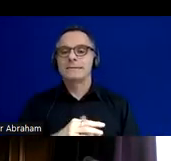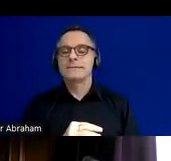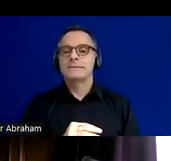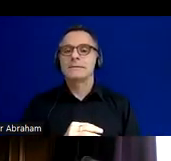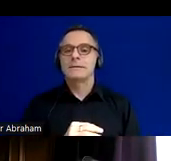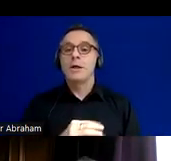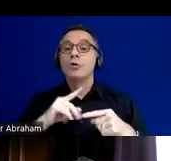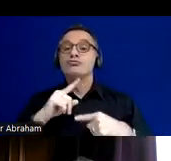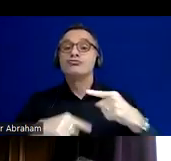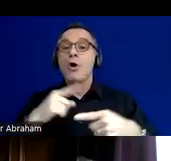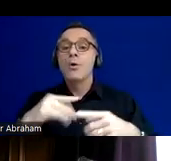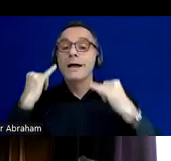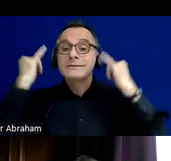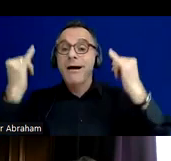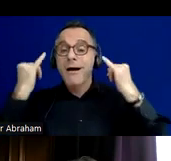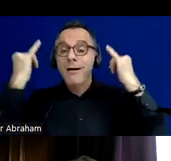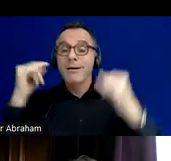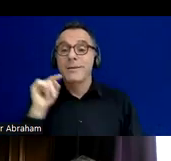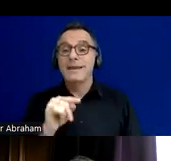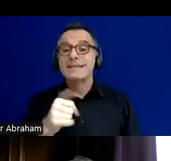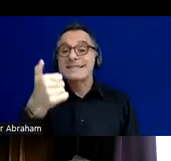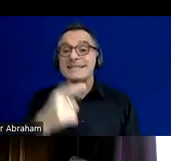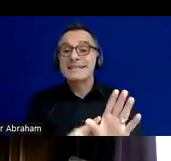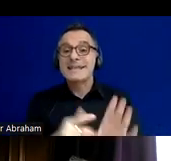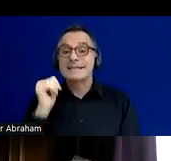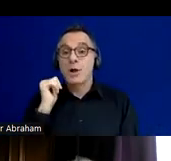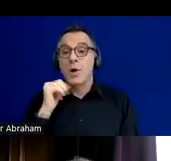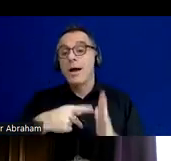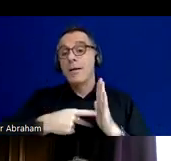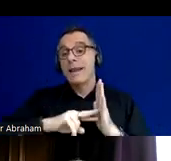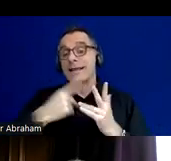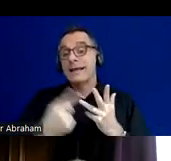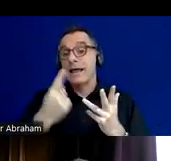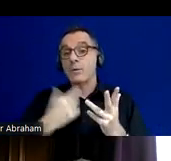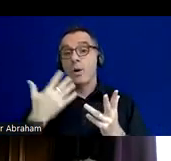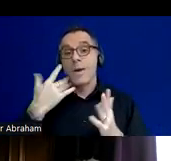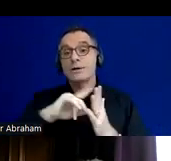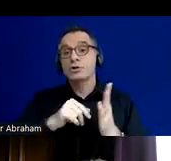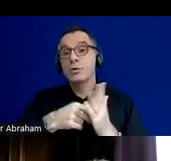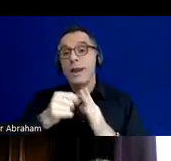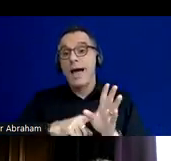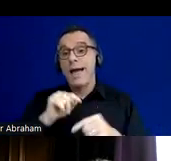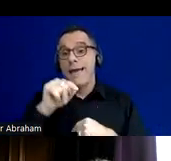Derby one, that's actually six years ago now, and we're planning another one in July. We had